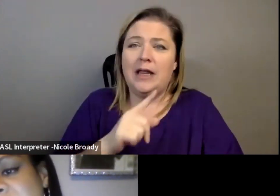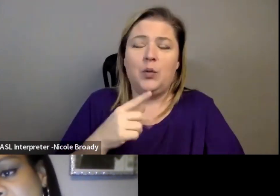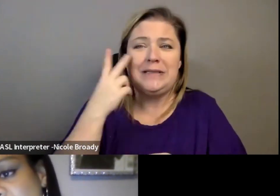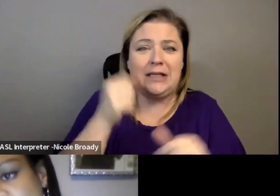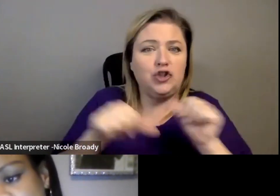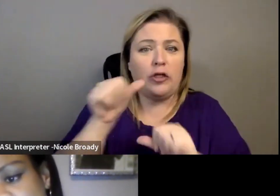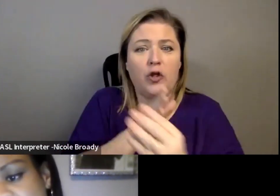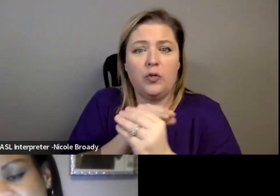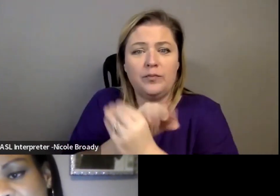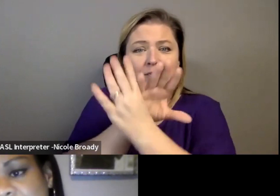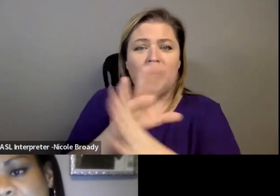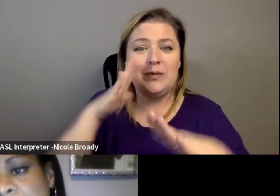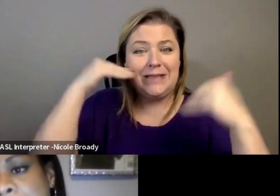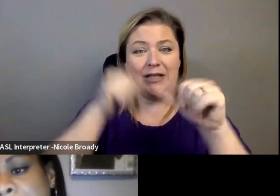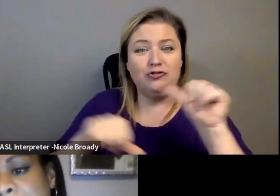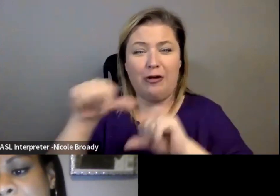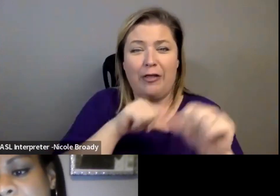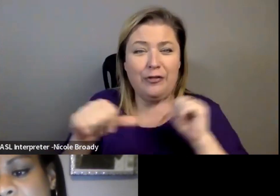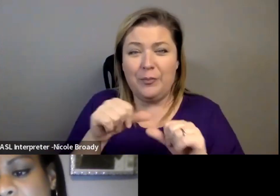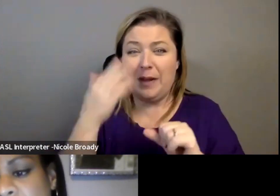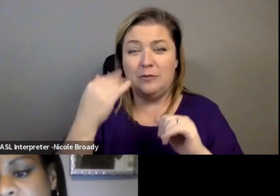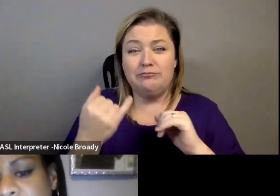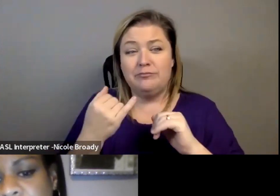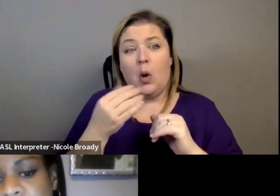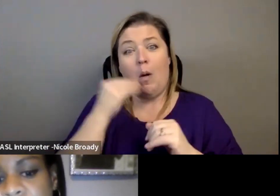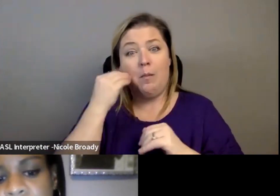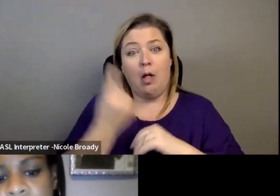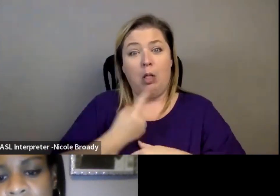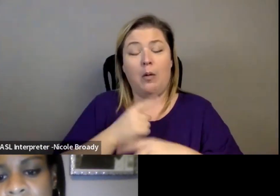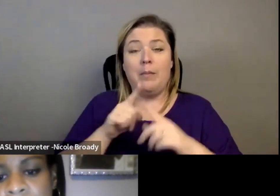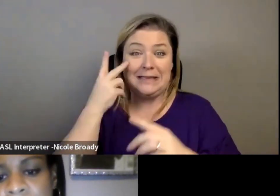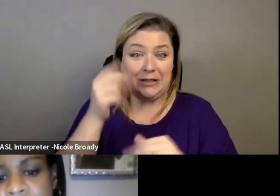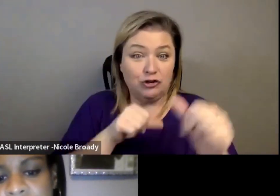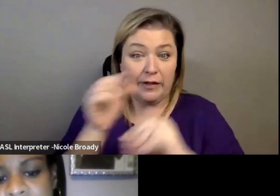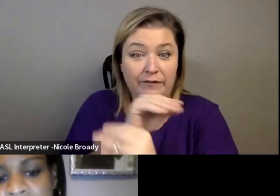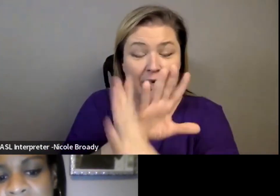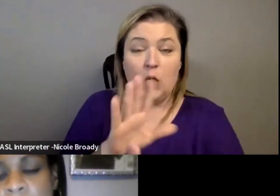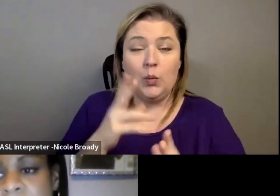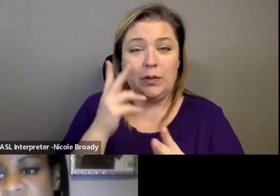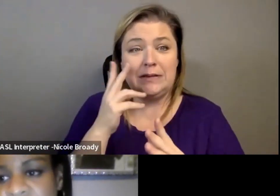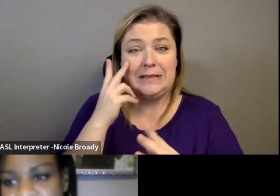smile to her face. The second question?